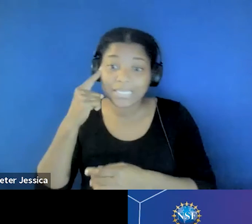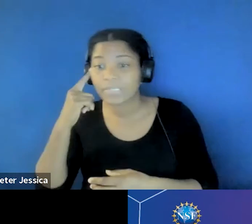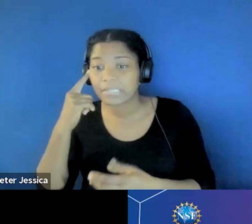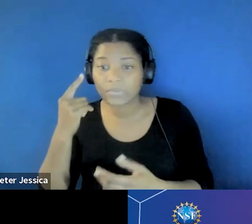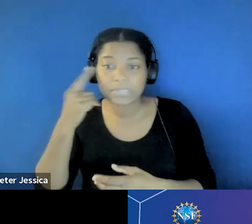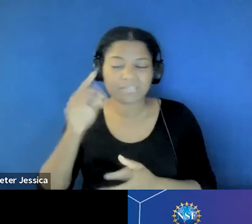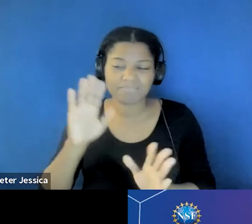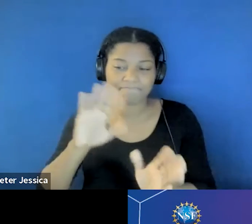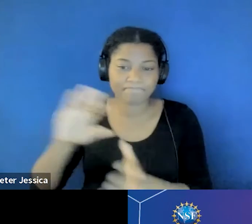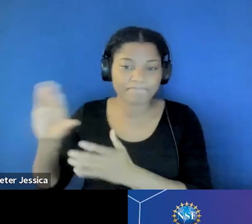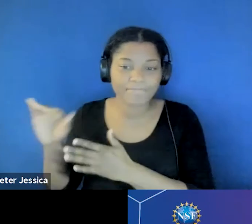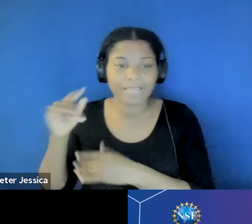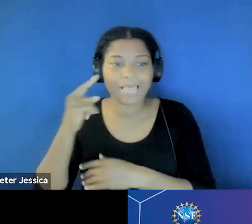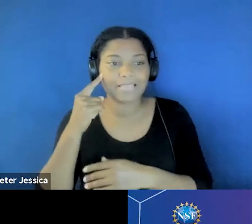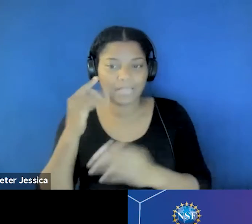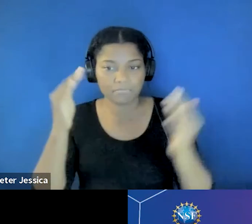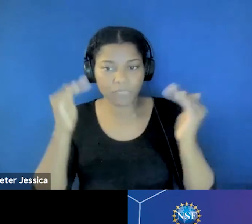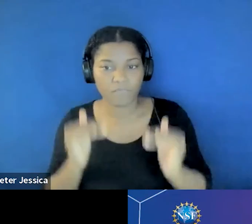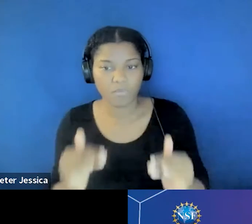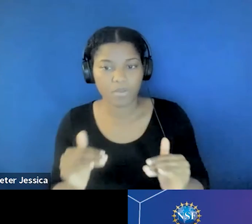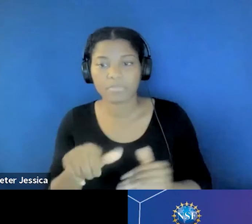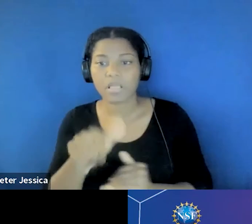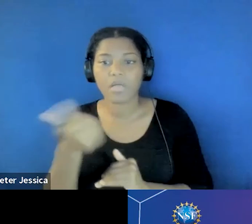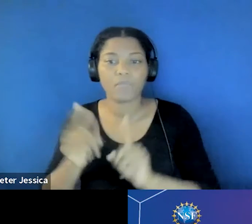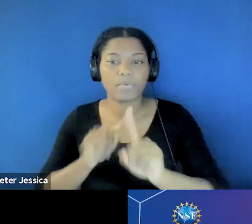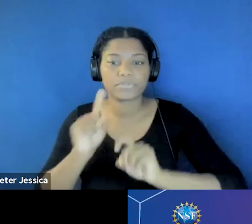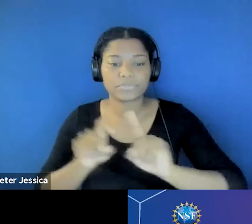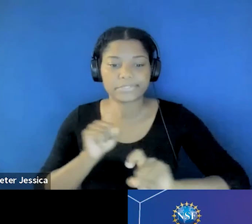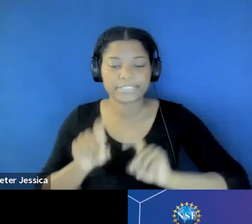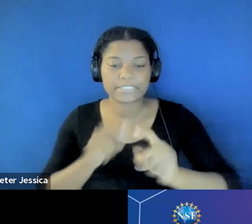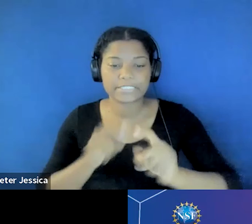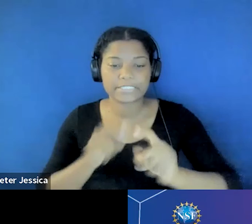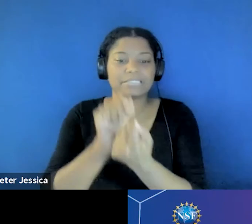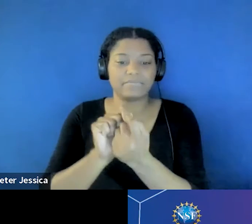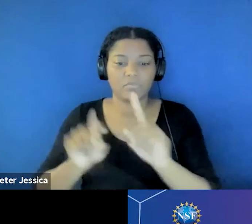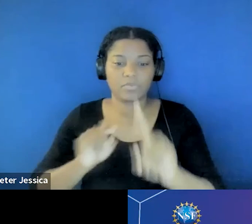I think it's better just to move on to some of the other specific questions about MRI